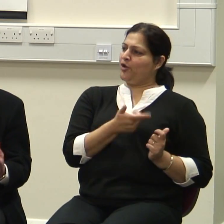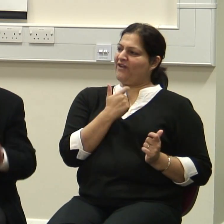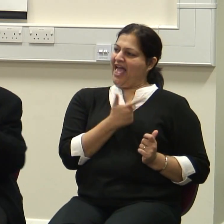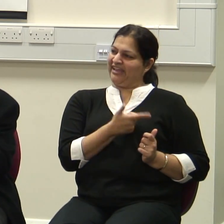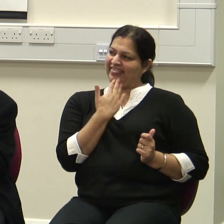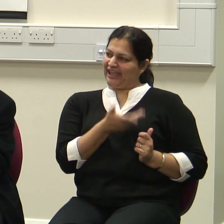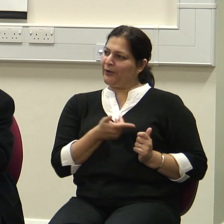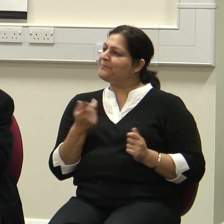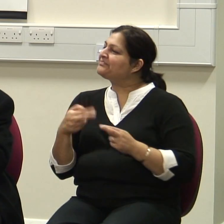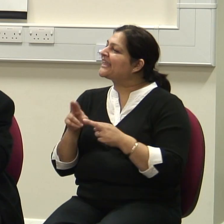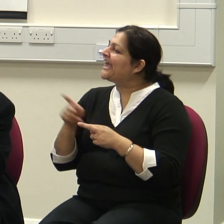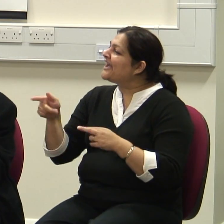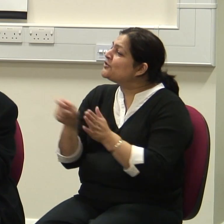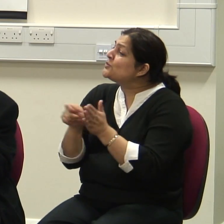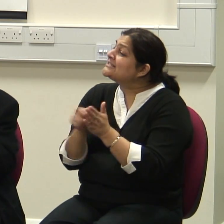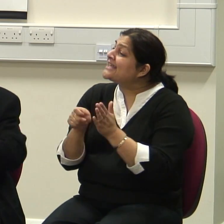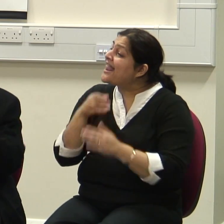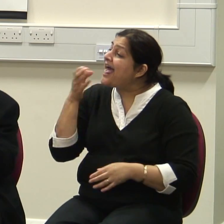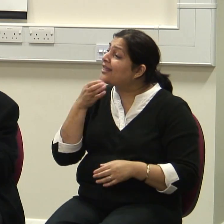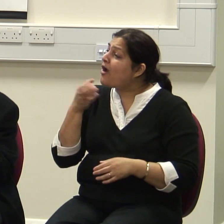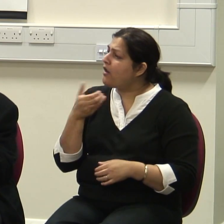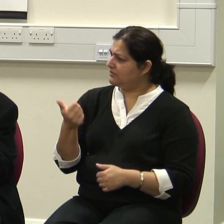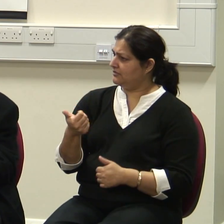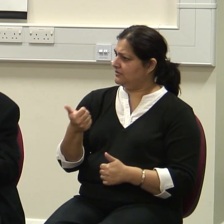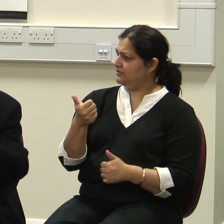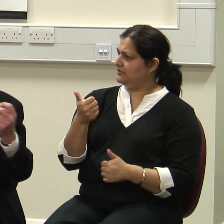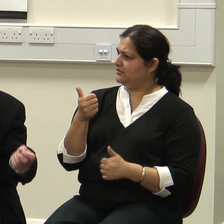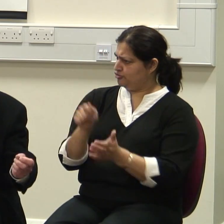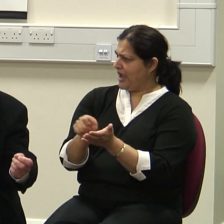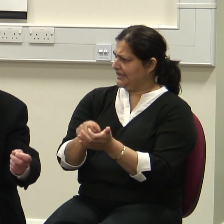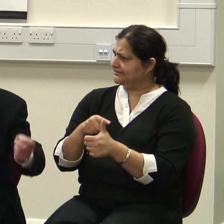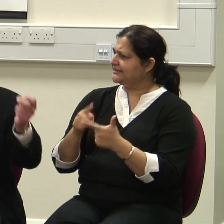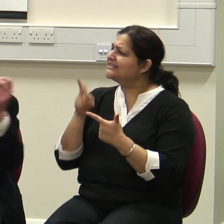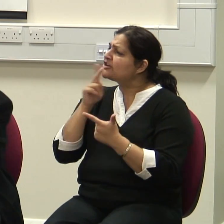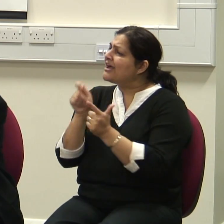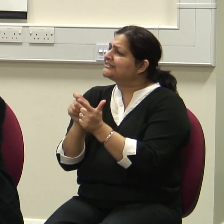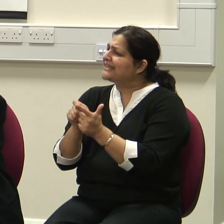If you sell alcohol, that’s trade. If you sell cigarettes, that’s trade. If you sell